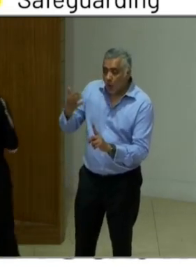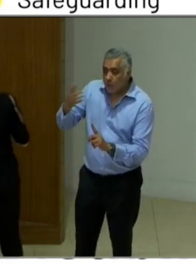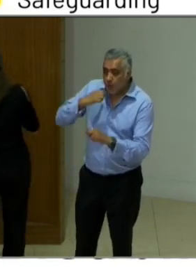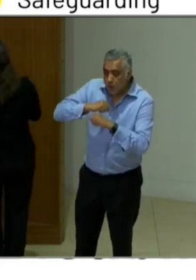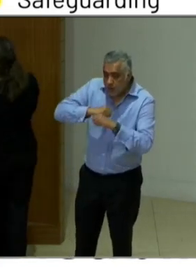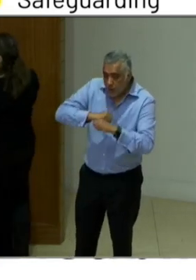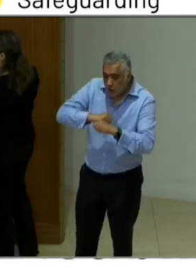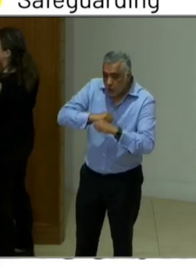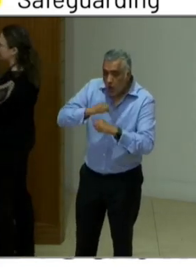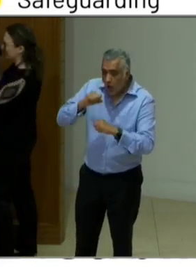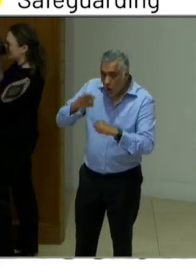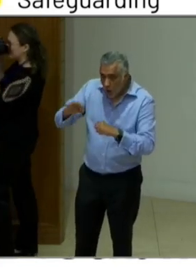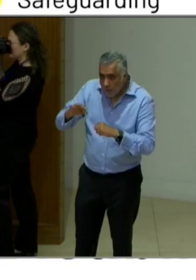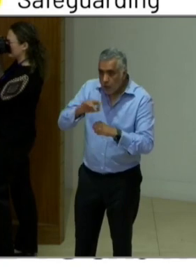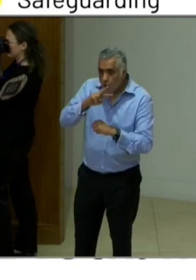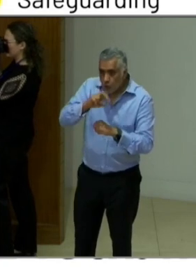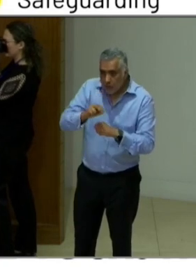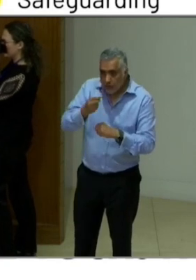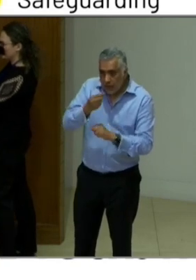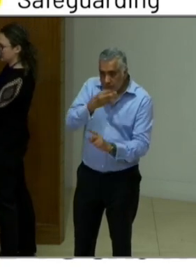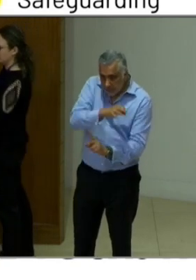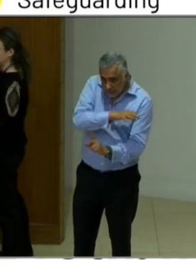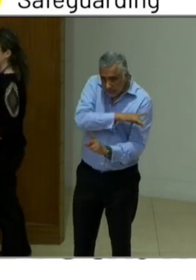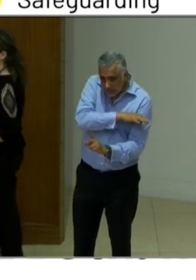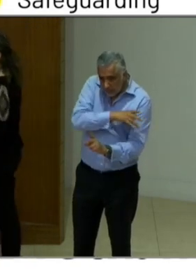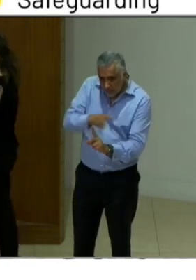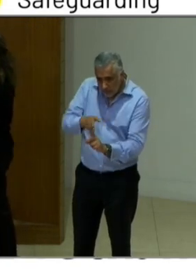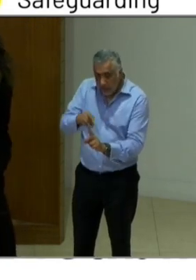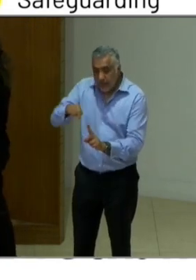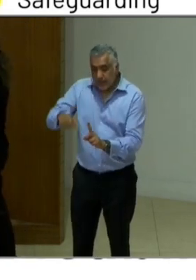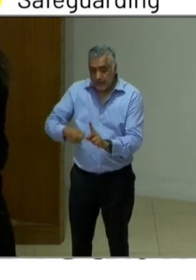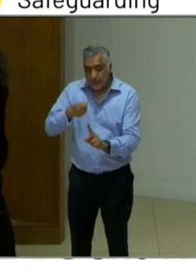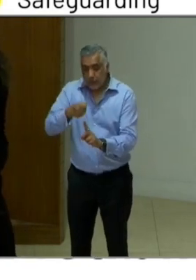Summit of 2019, this year's theme of your